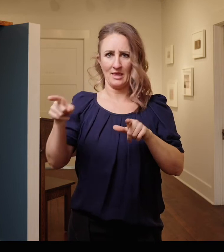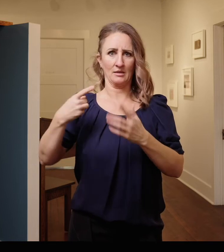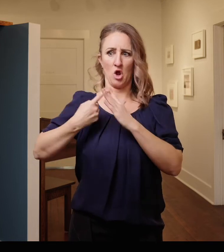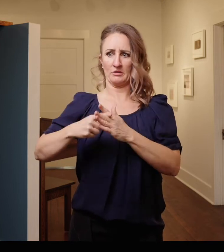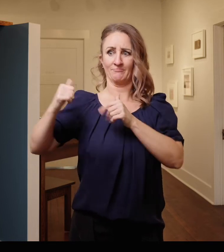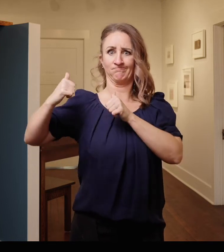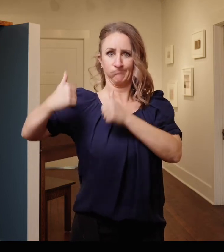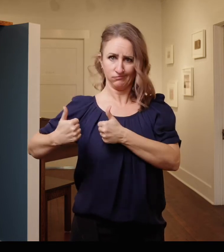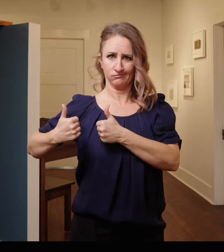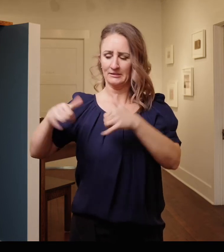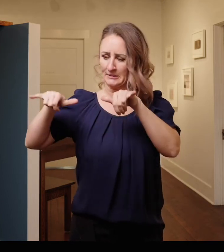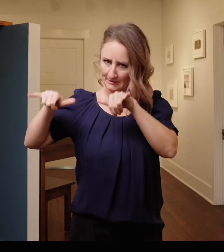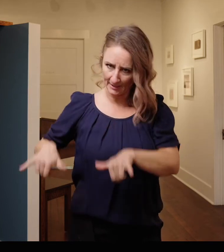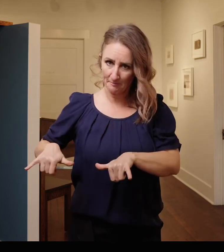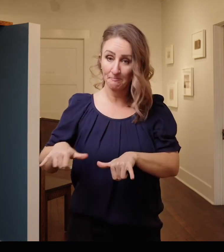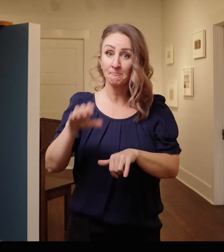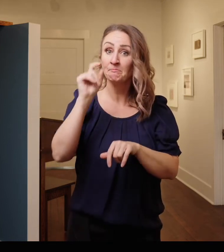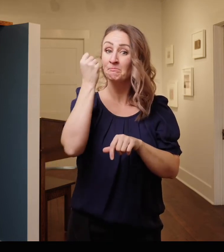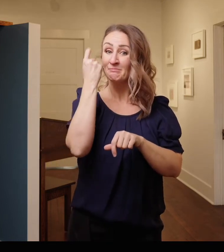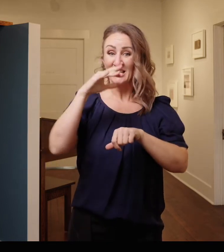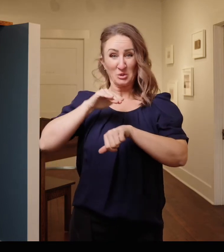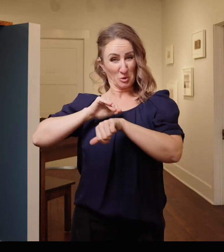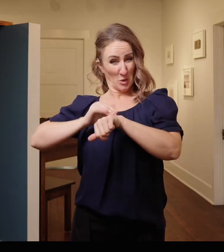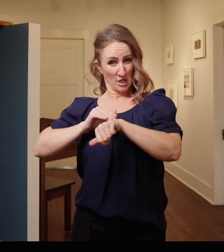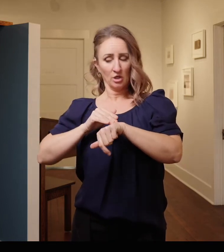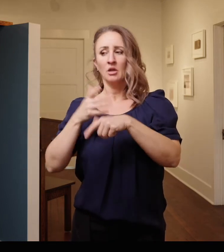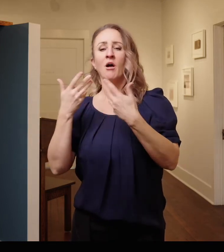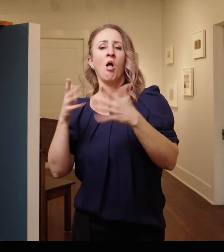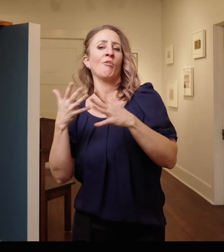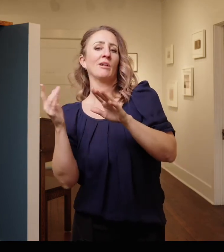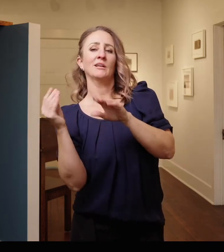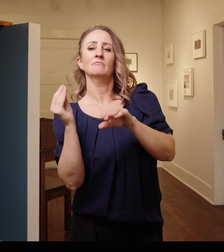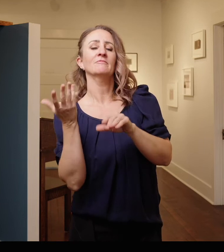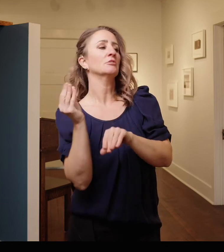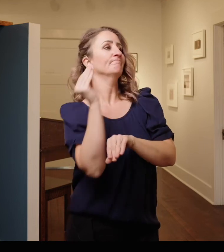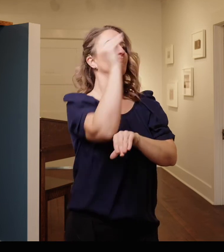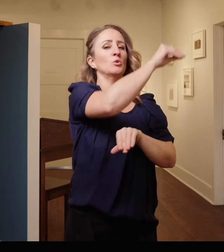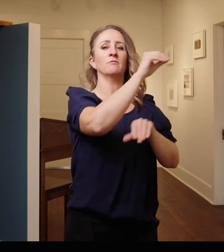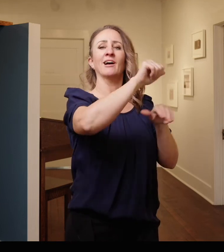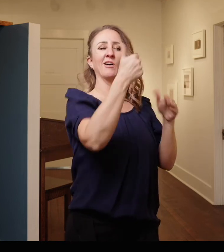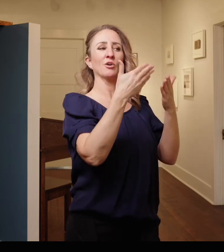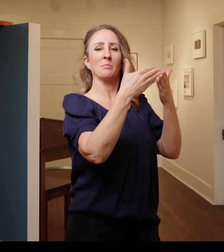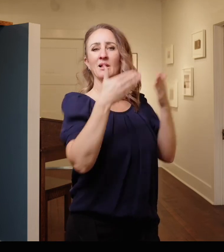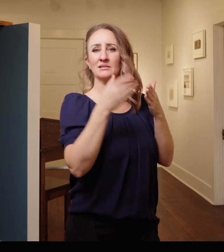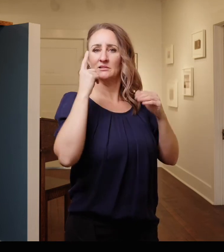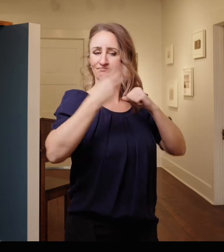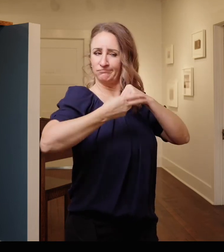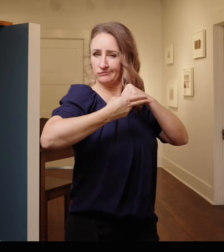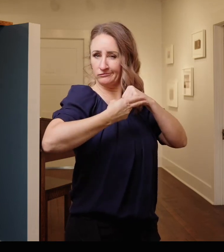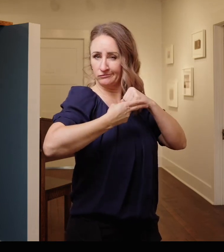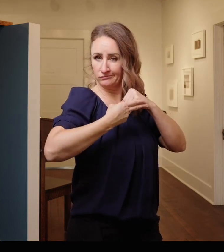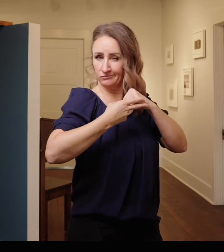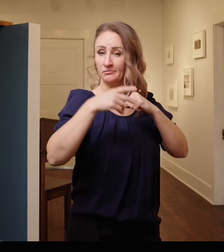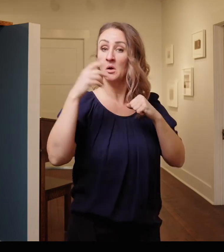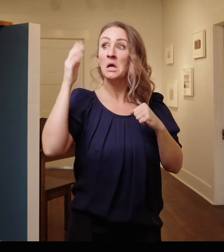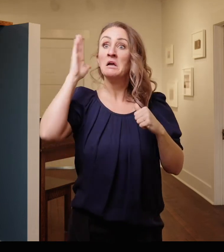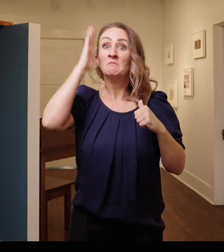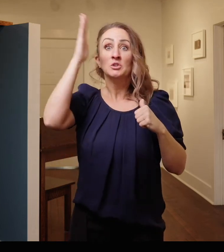The Trailer is currently stored offsite, but there are plans to bring it back to this property in the near future.